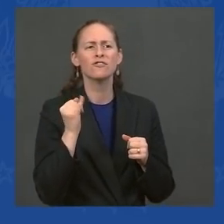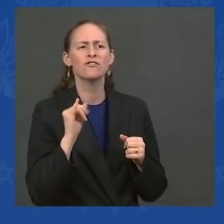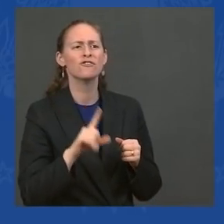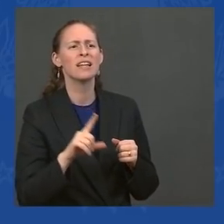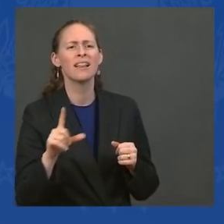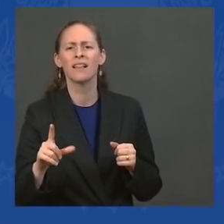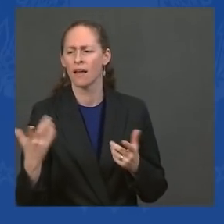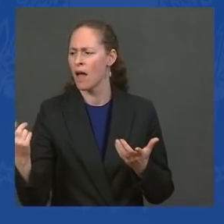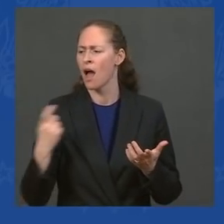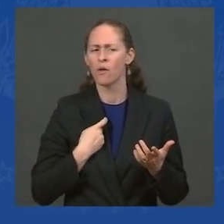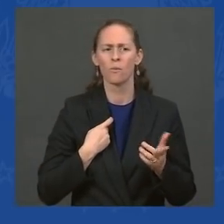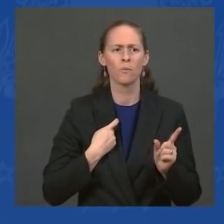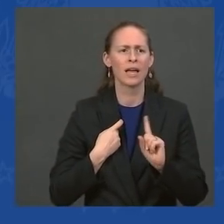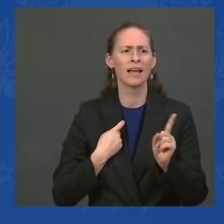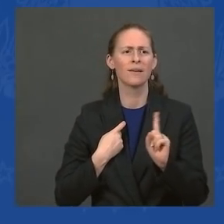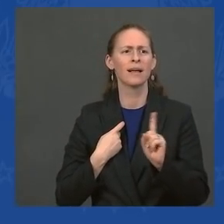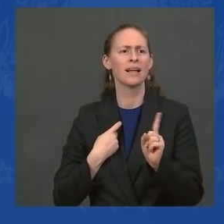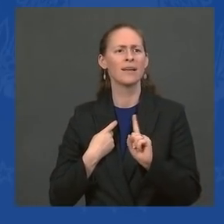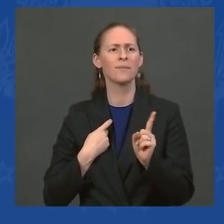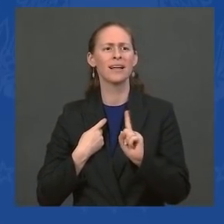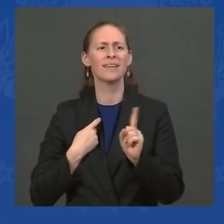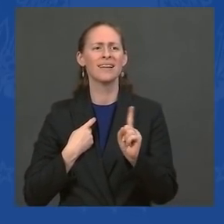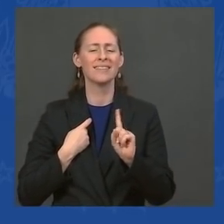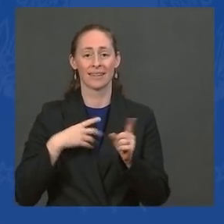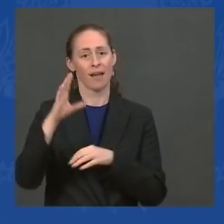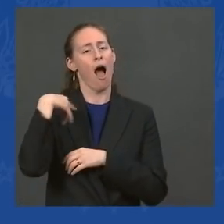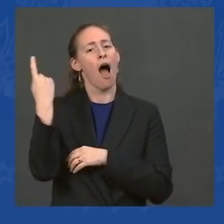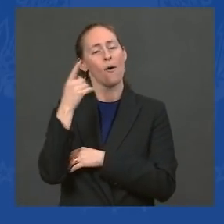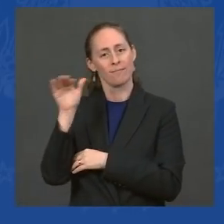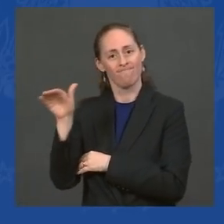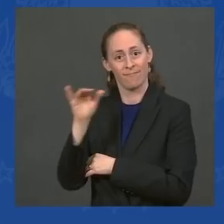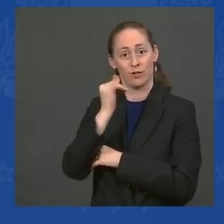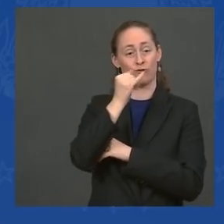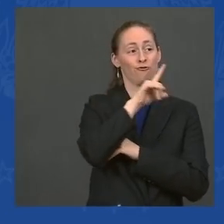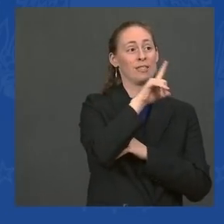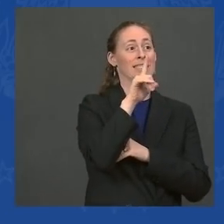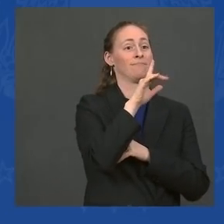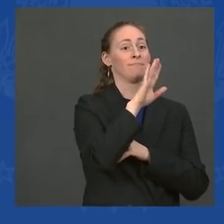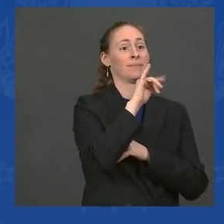I am Jill Biden's husband. She is now in -- I think she's either in New Jersey or Virginia --